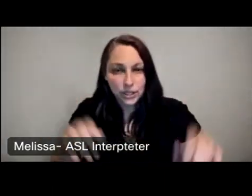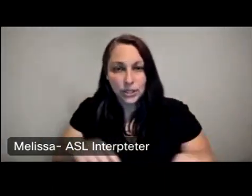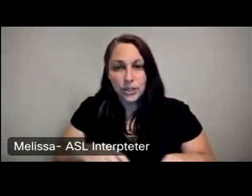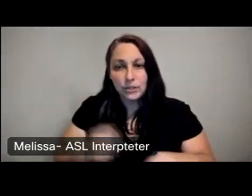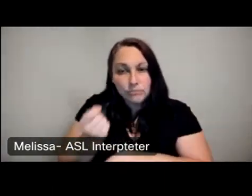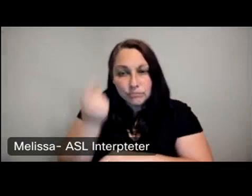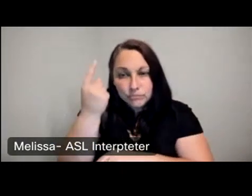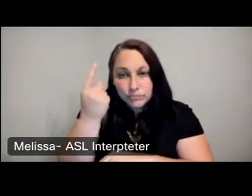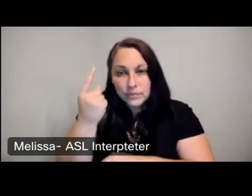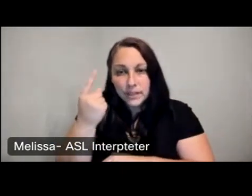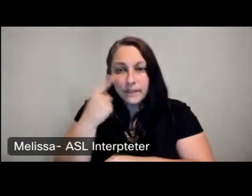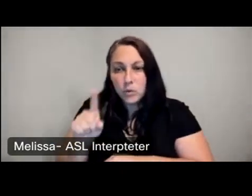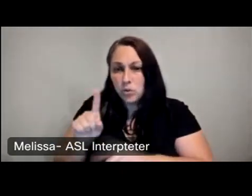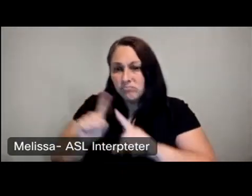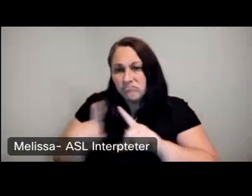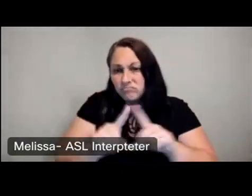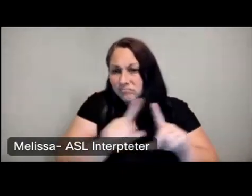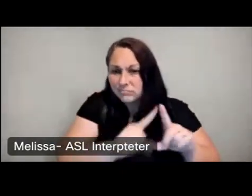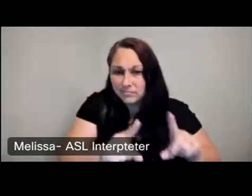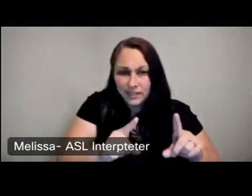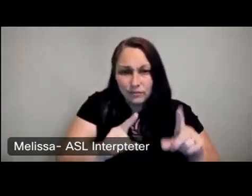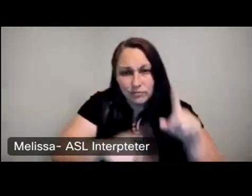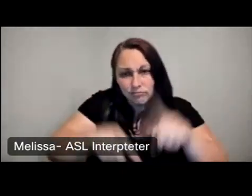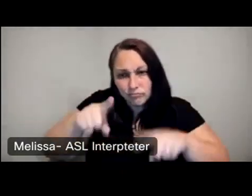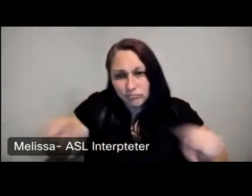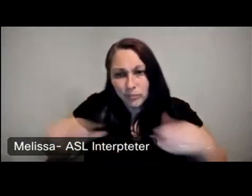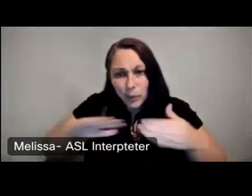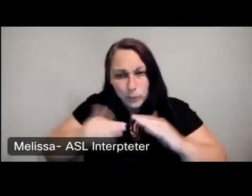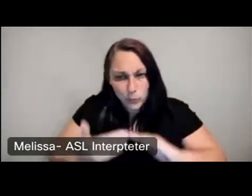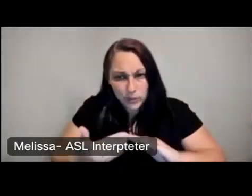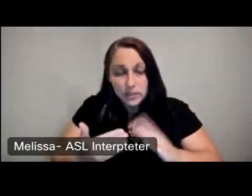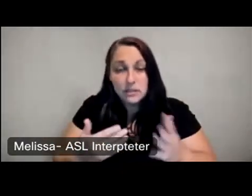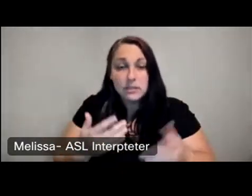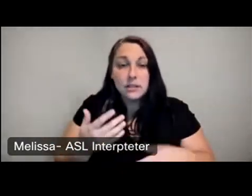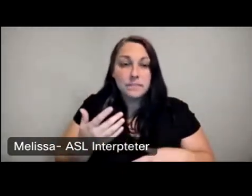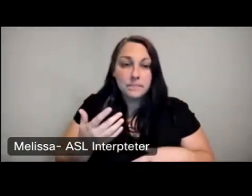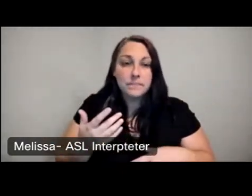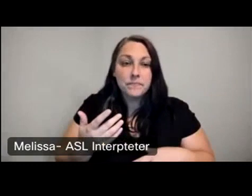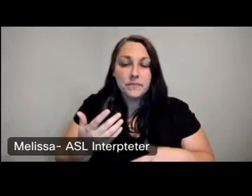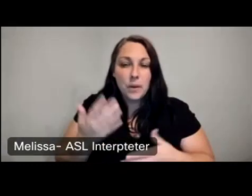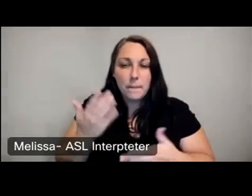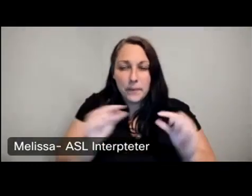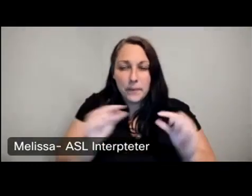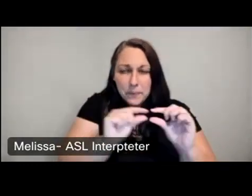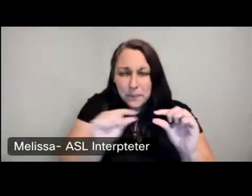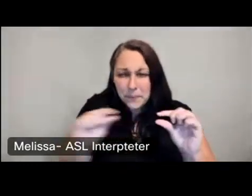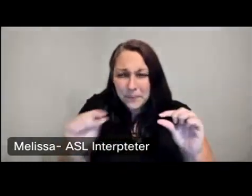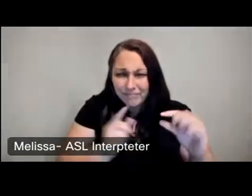um you know why not be visually able to to see a tiny you know tiny streets and and Maps